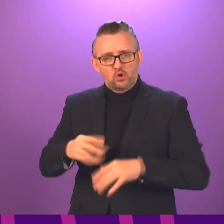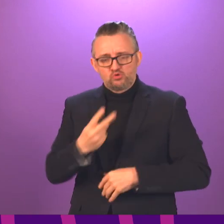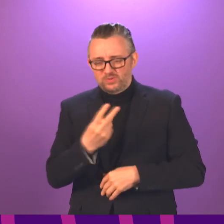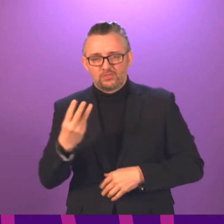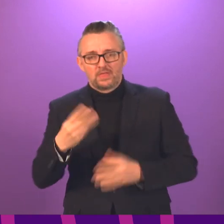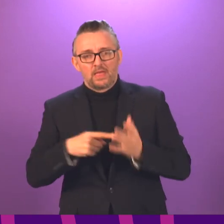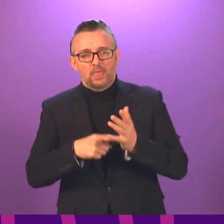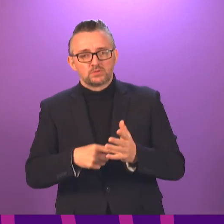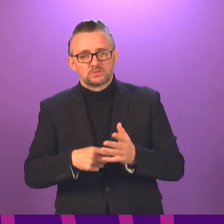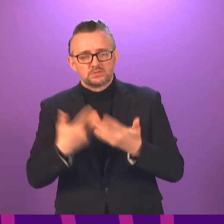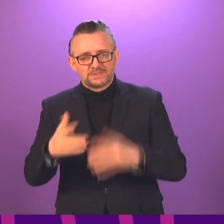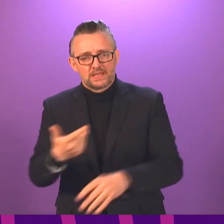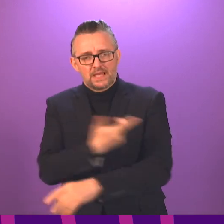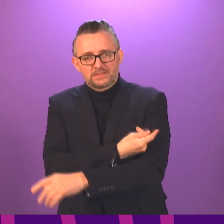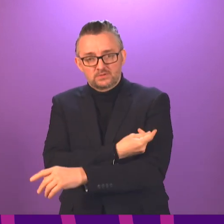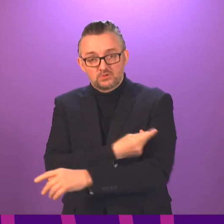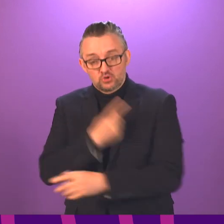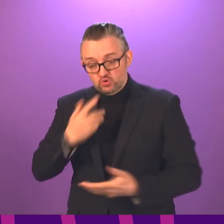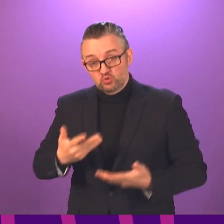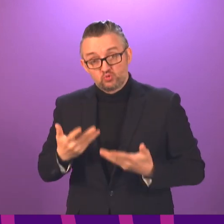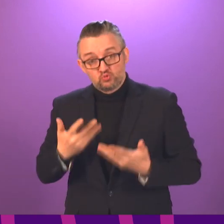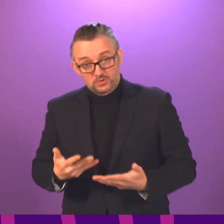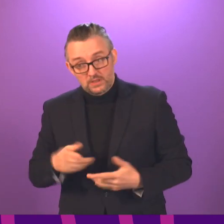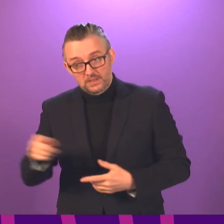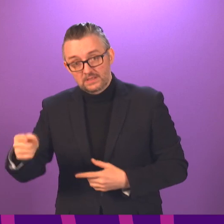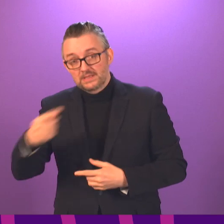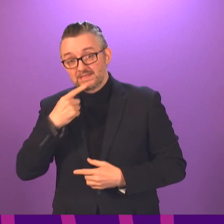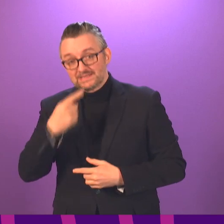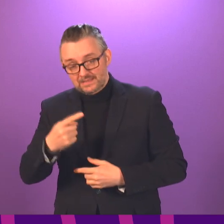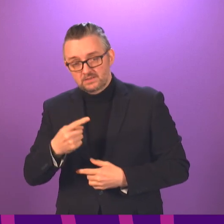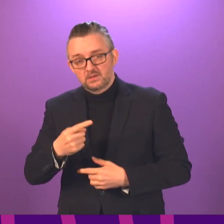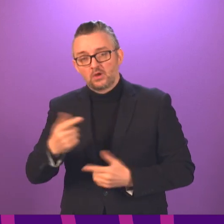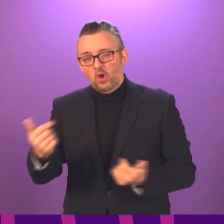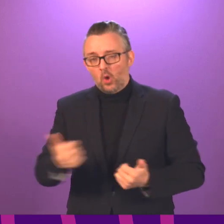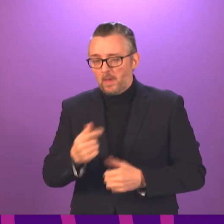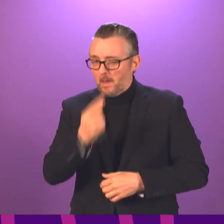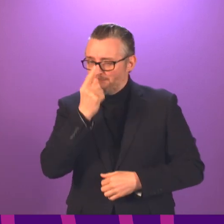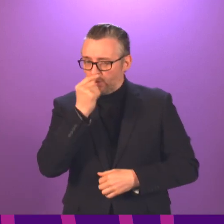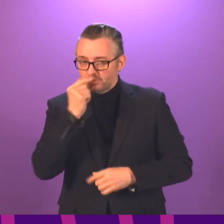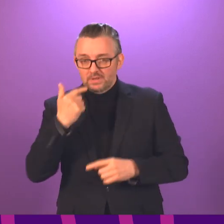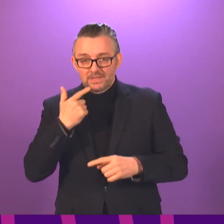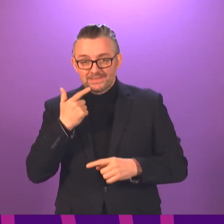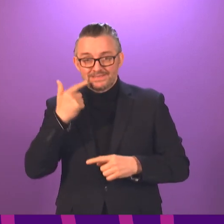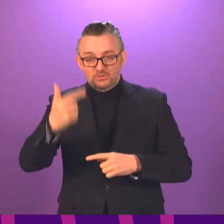were vaccinated. Today, the First Minister has suggested that vaccinations could slow